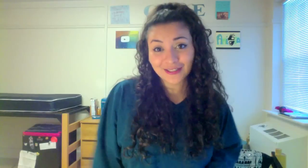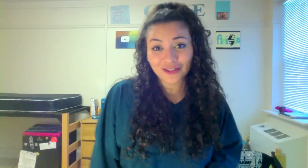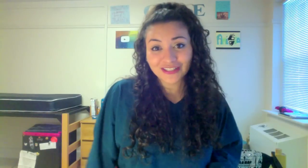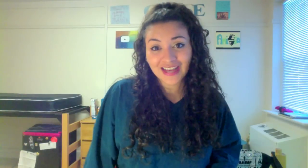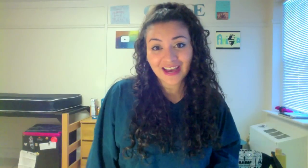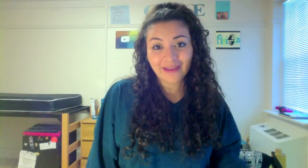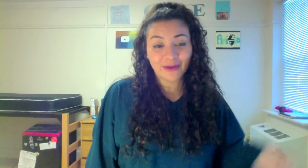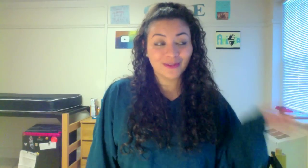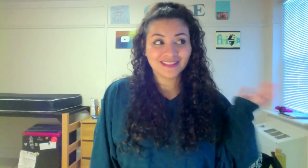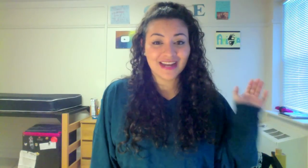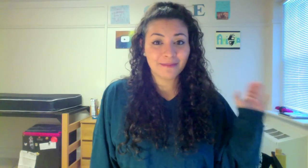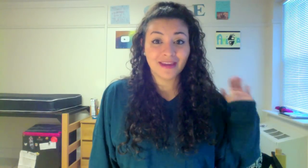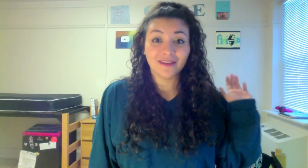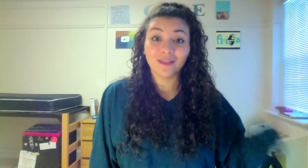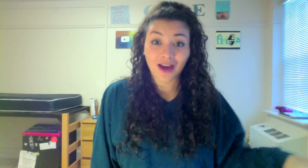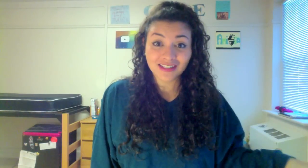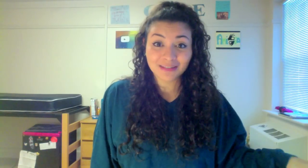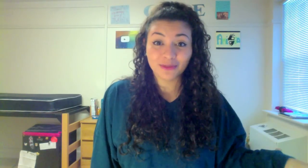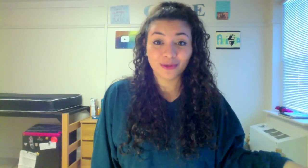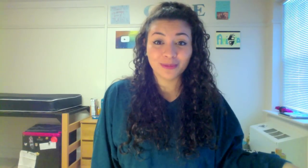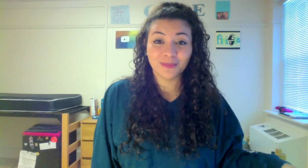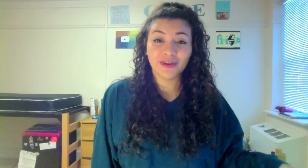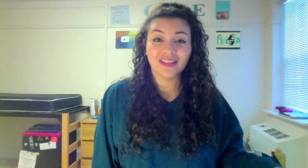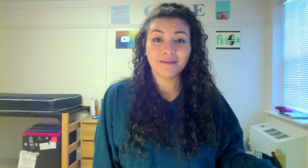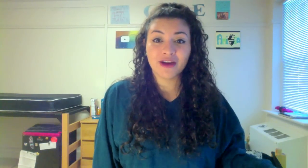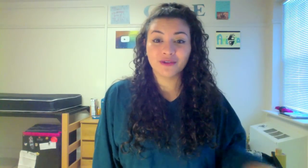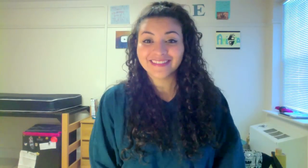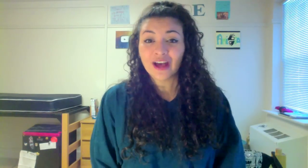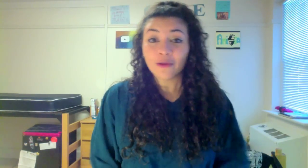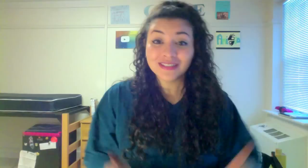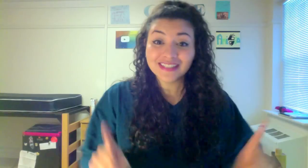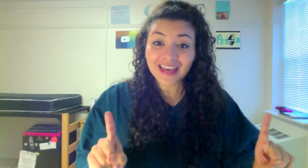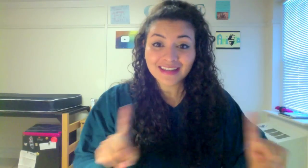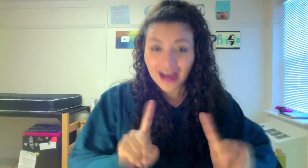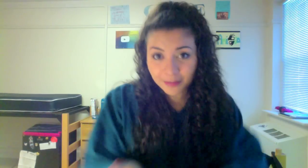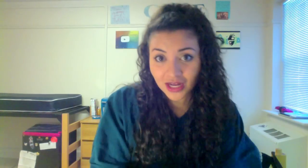all the time and ones that I made a lot before ppl pointed them out. Once again! Im not a